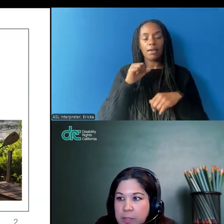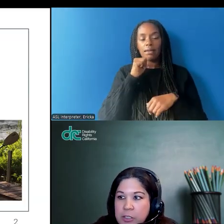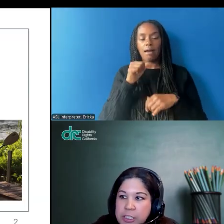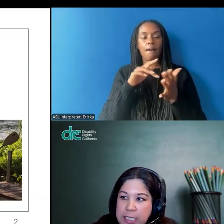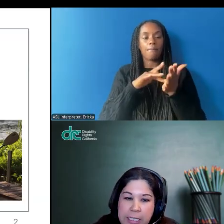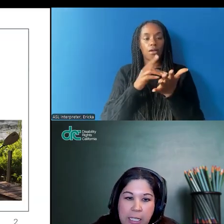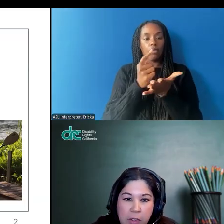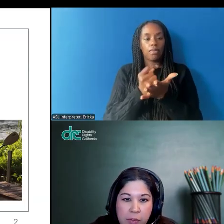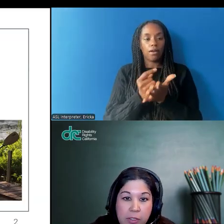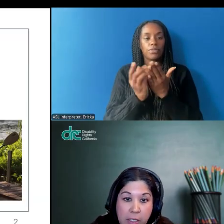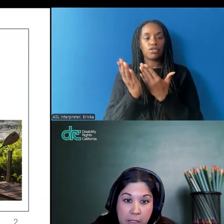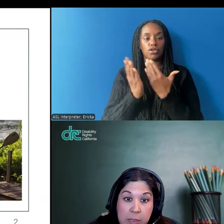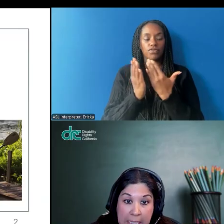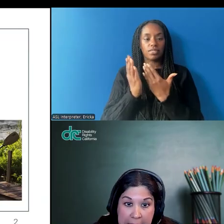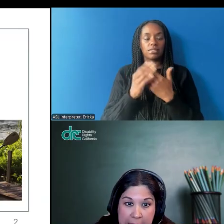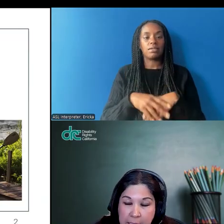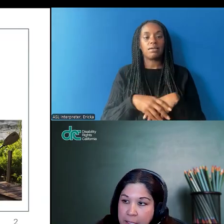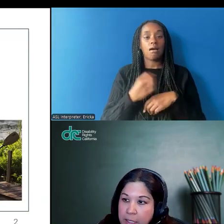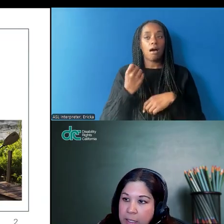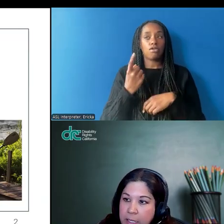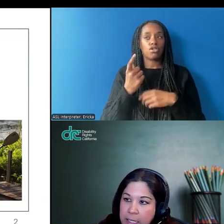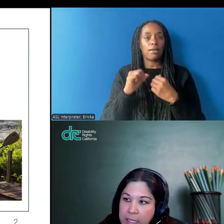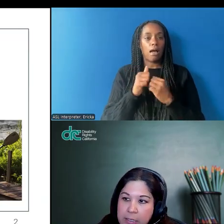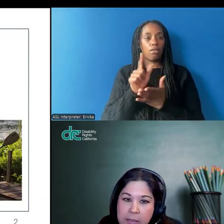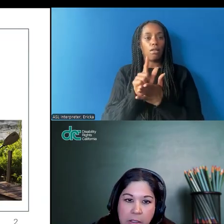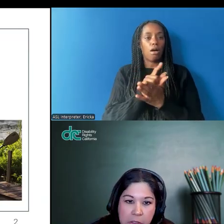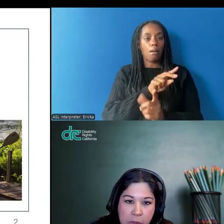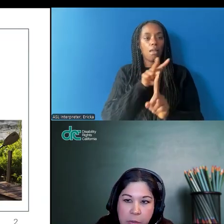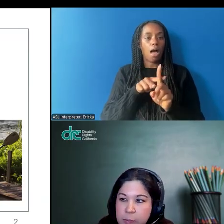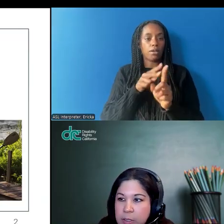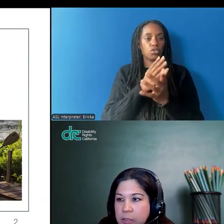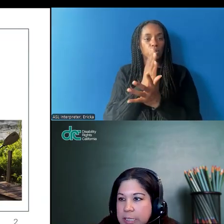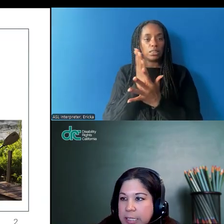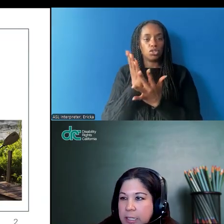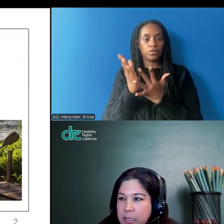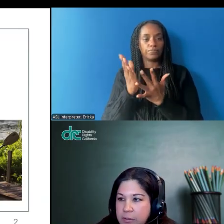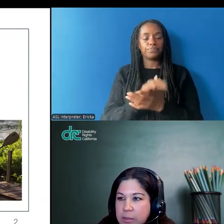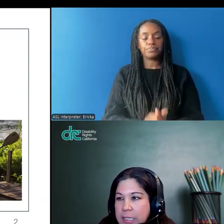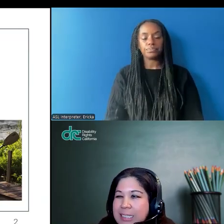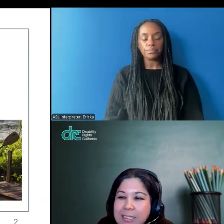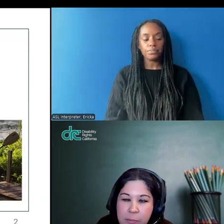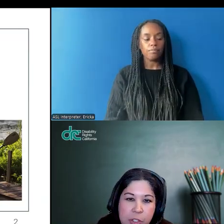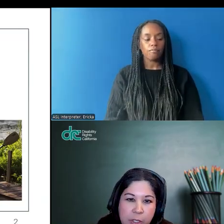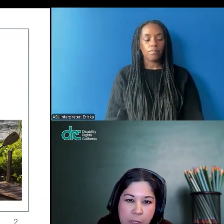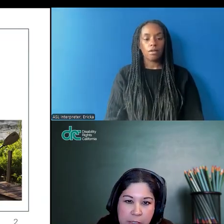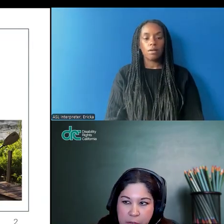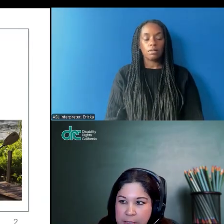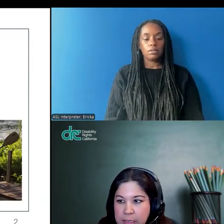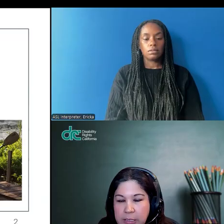Understanding how the law applies and also learning how the like the steps to request services.